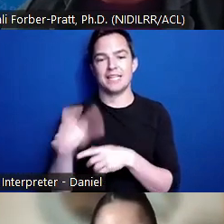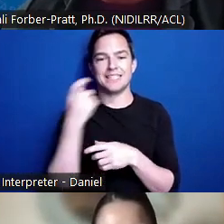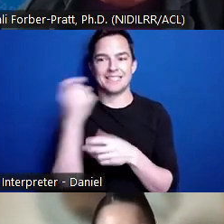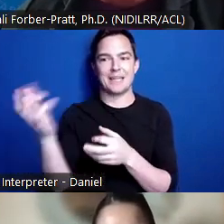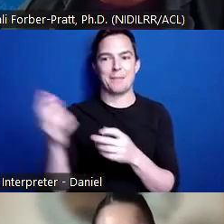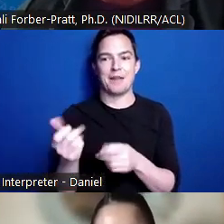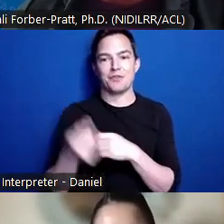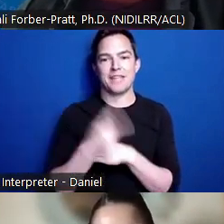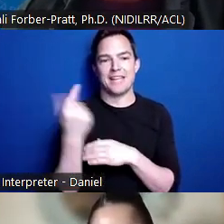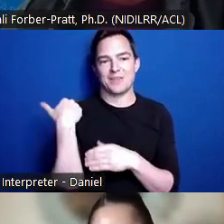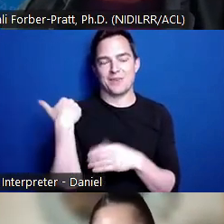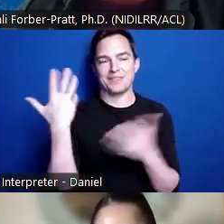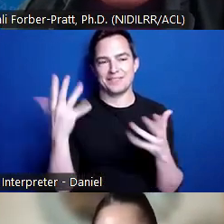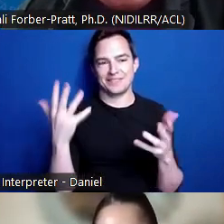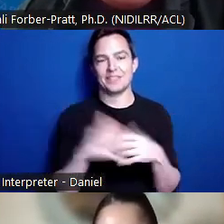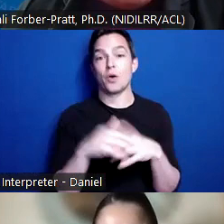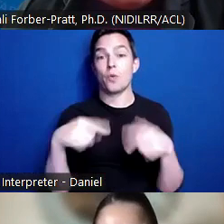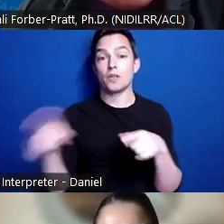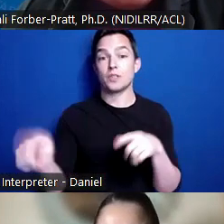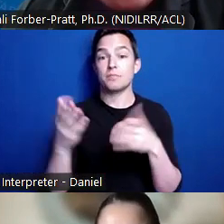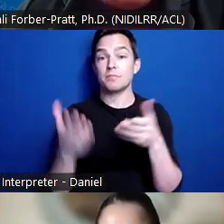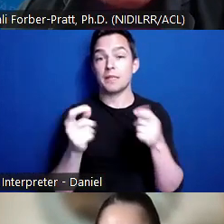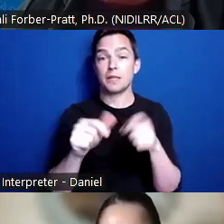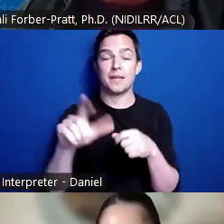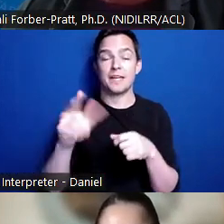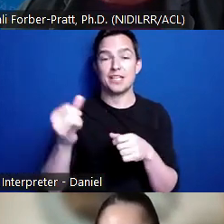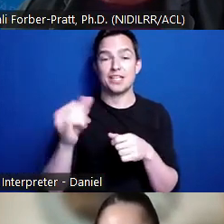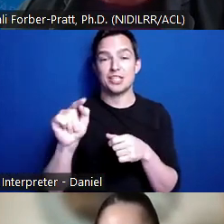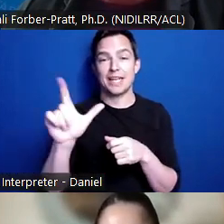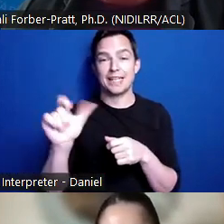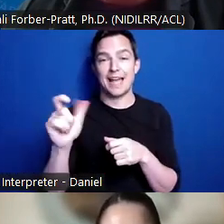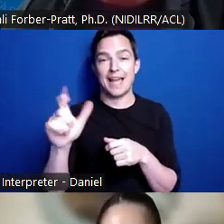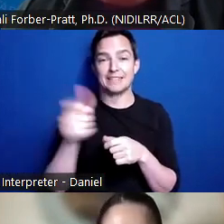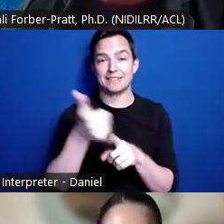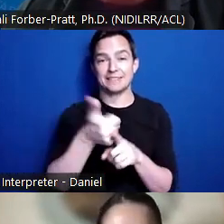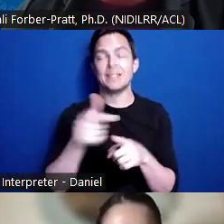days ago. So, while she is perhaps a little bit jet lagged, Stephanie will be moderating our panel